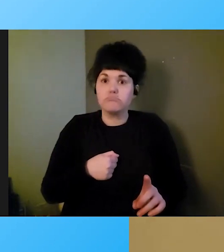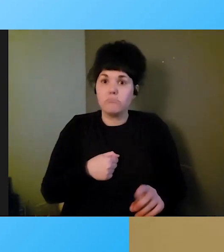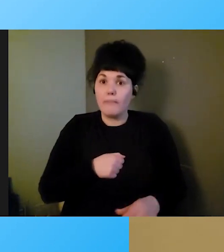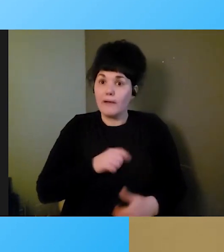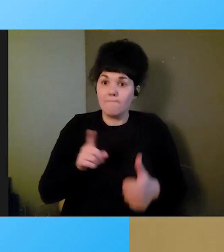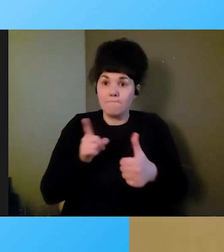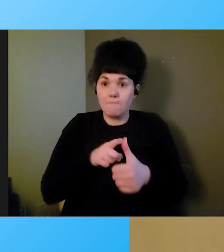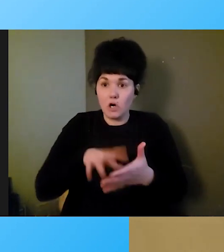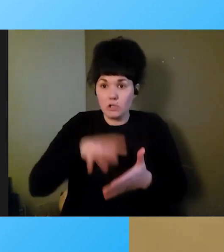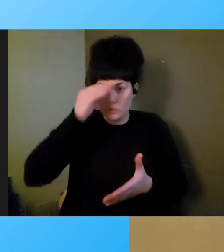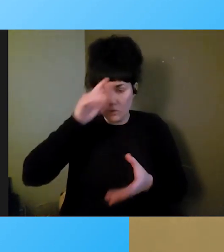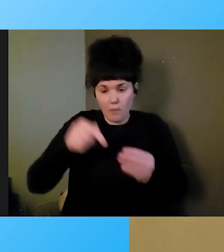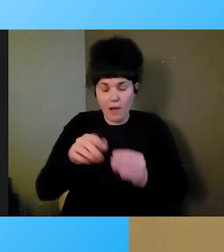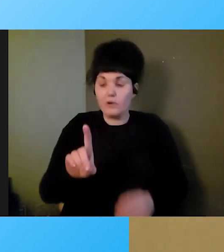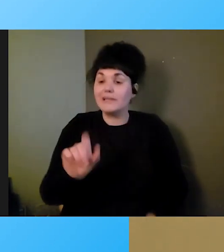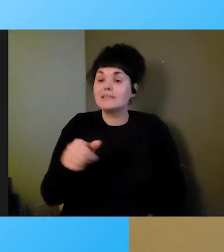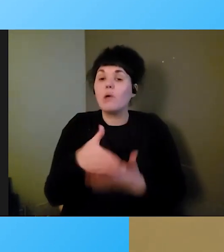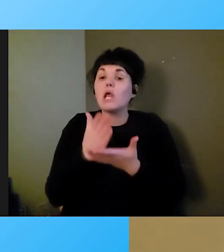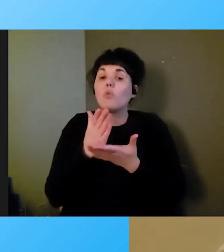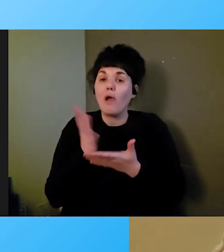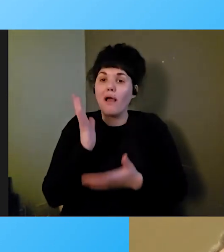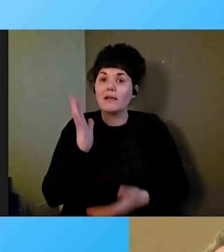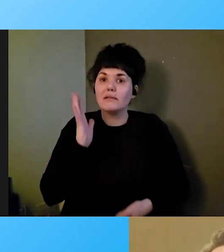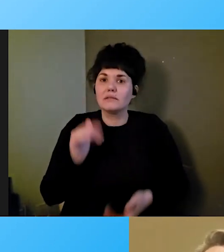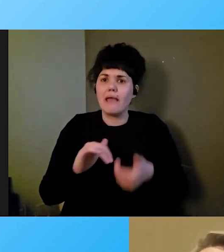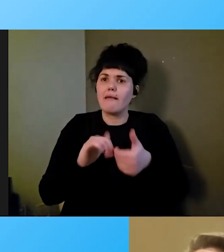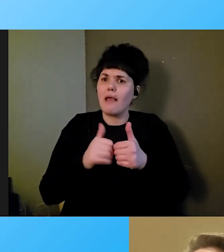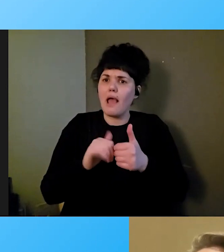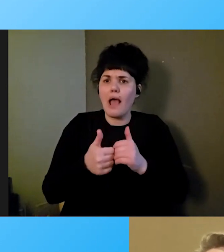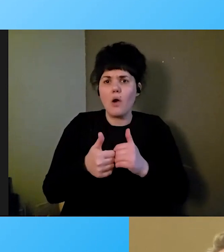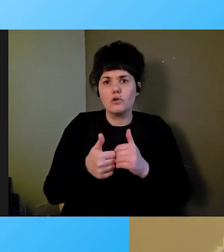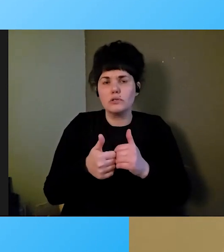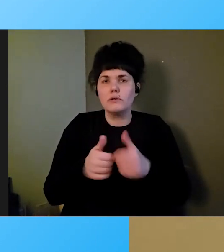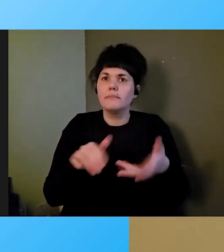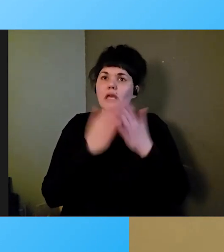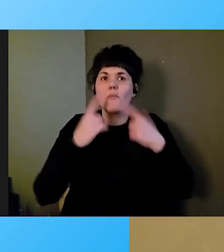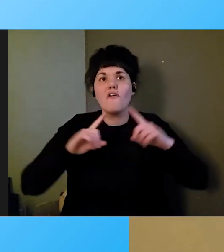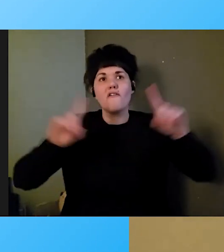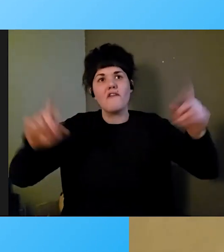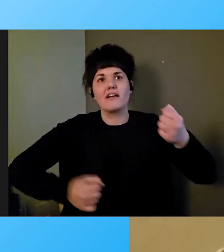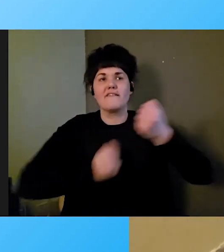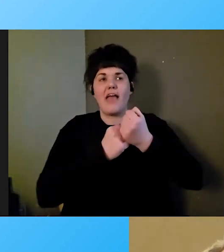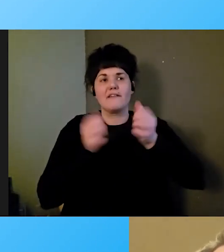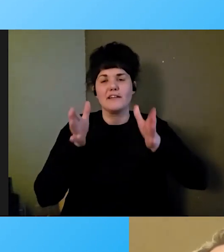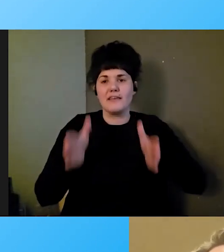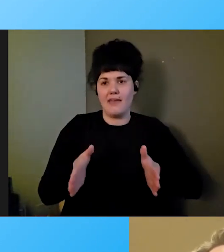learn about disability rights and how to be an effective advocate. So it's particularly